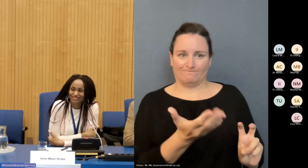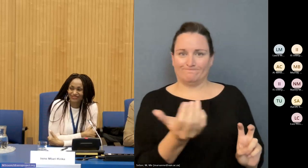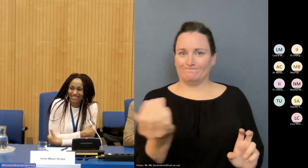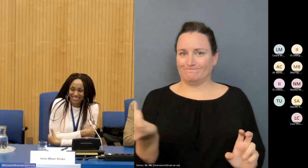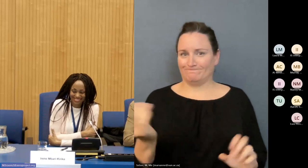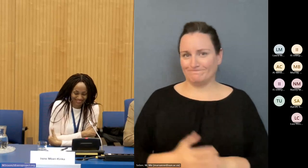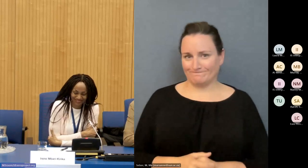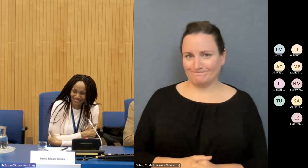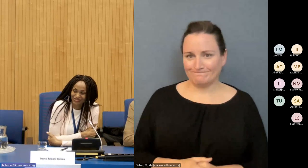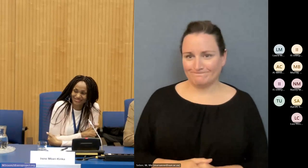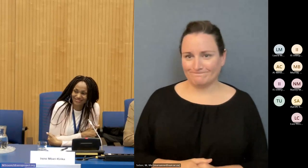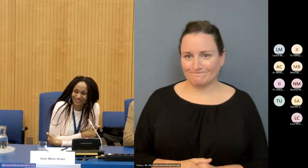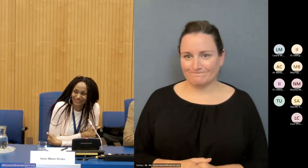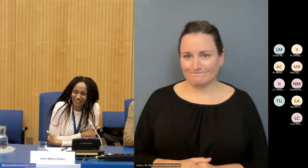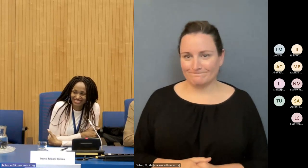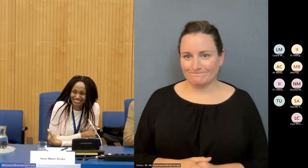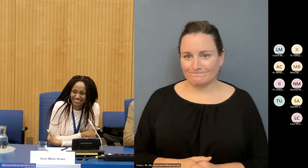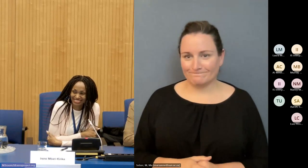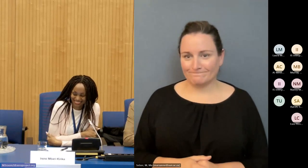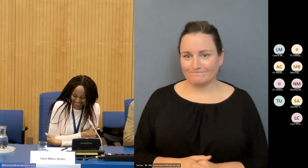please go ahead Chris, nice to see you. SPEAKER: It is nice to see you as well.